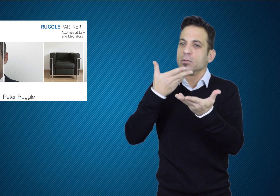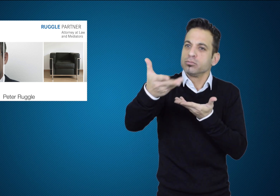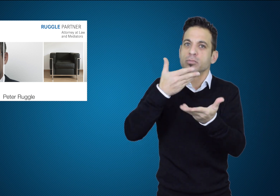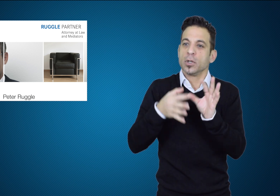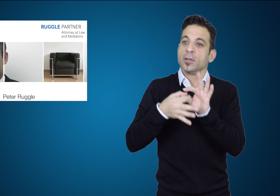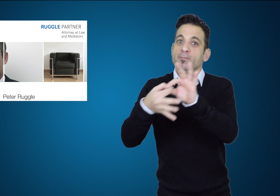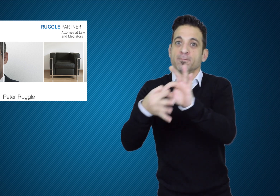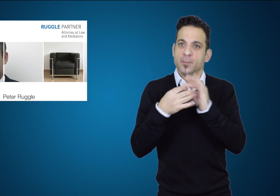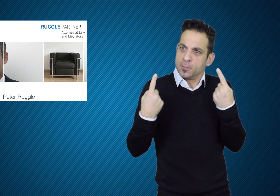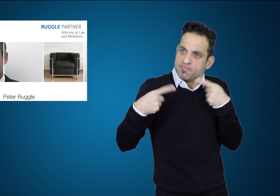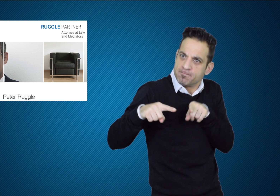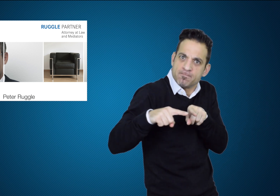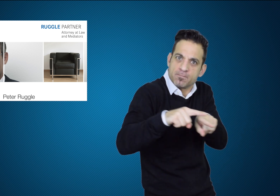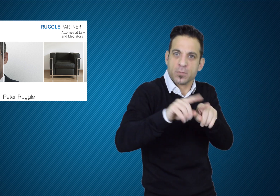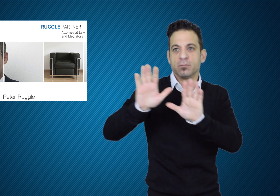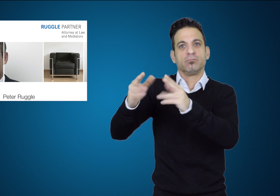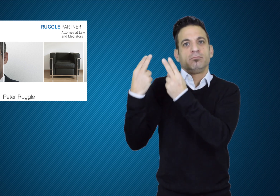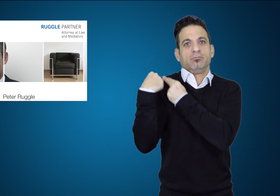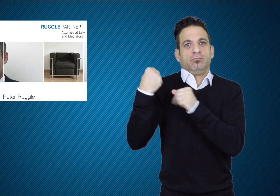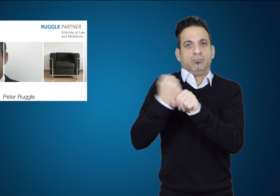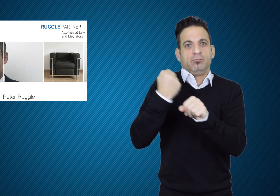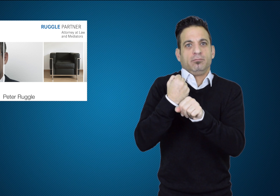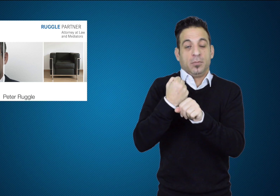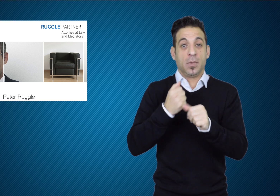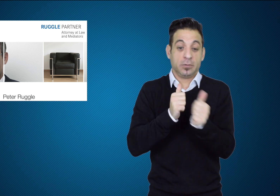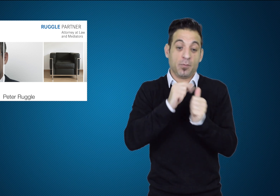litigation, arbitration and meditation.